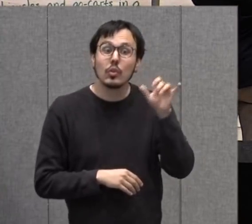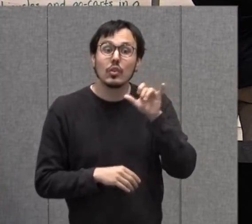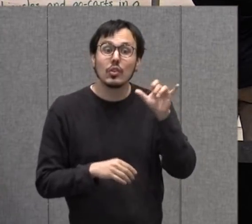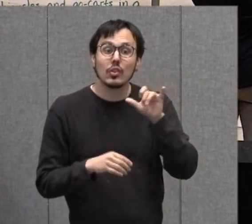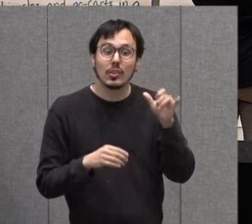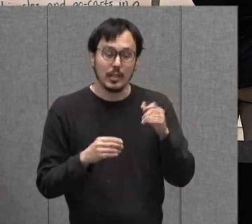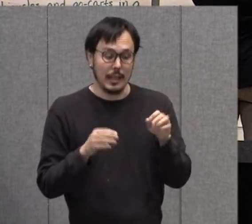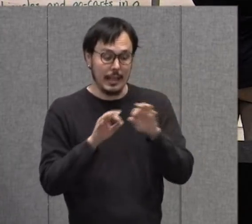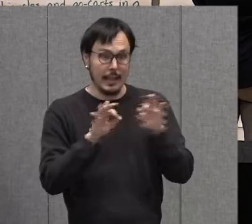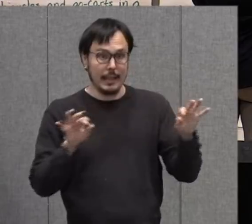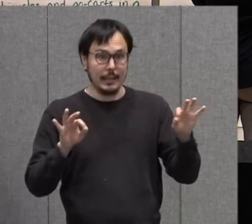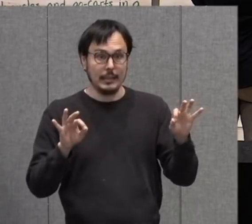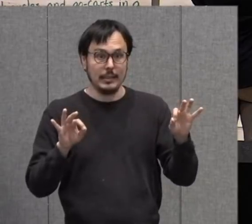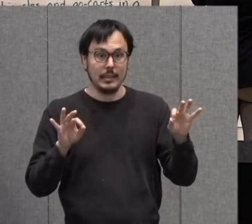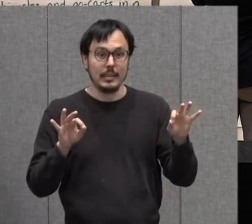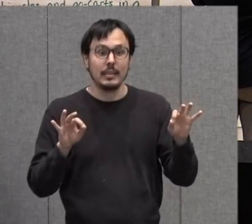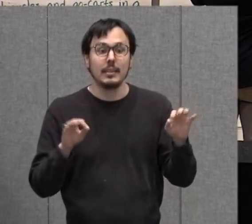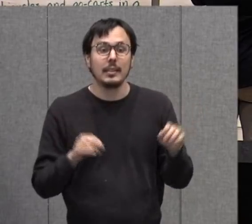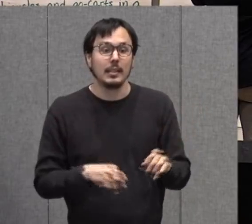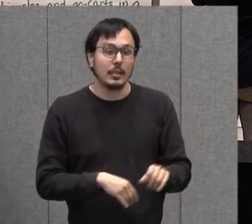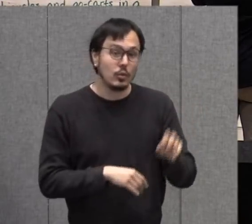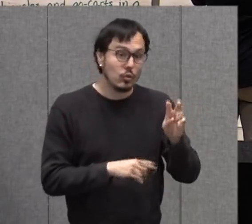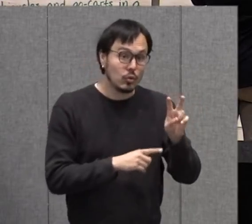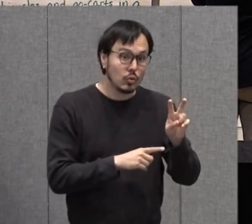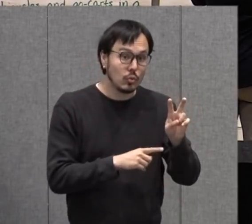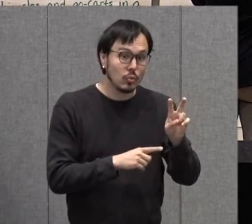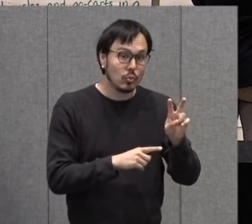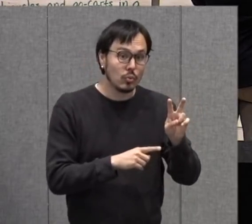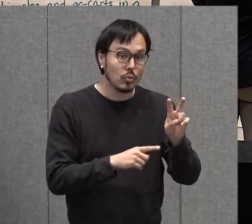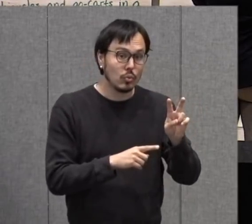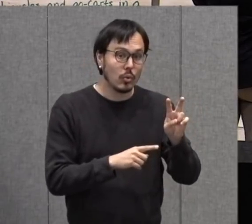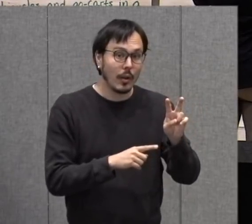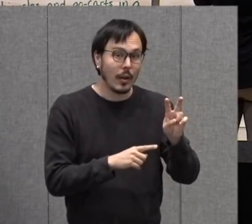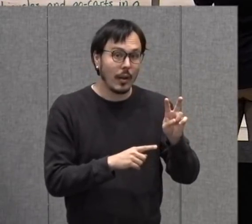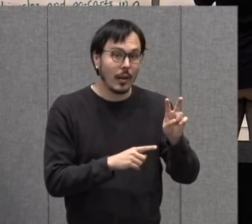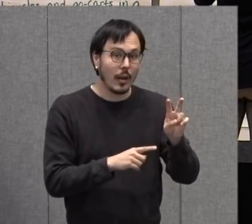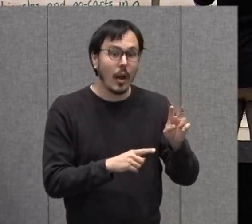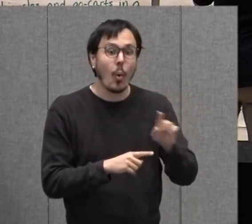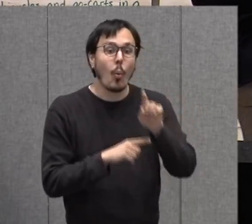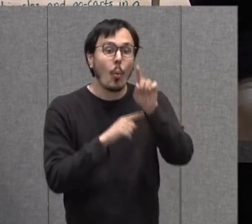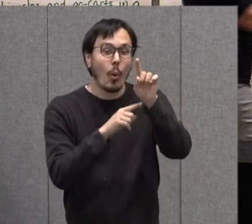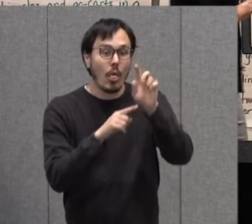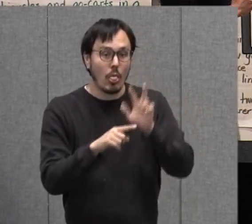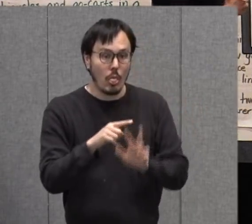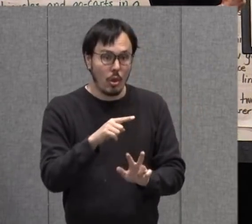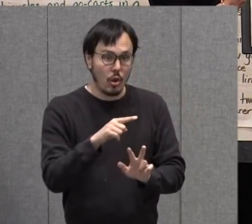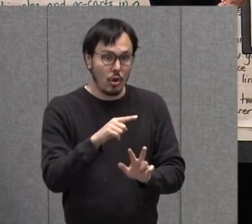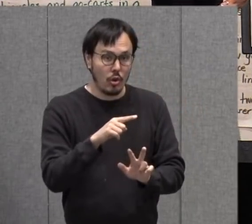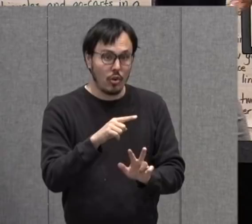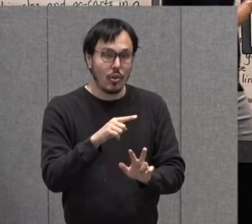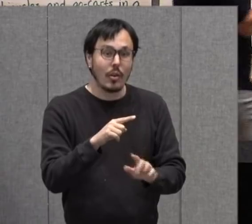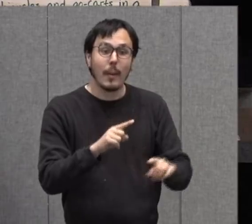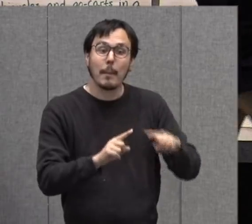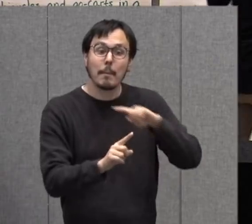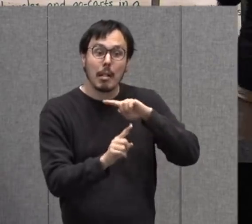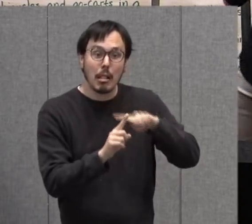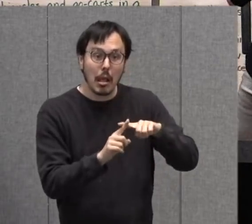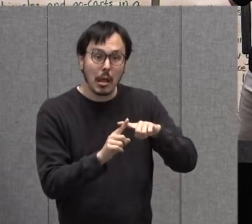Two and one third plus something, we don't know yet